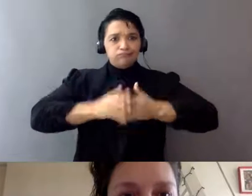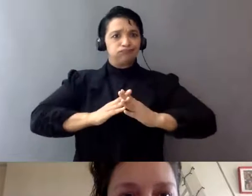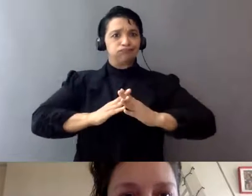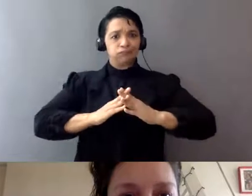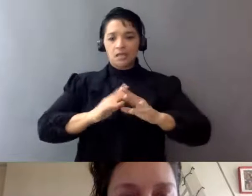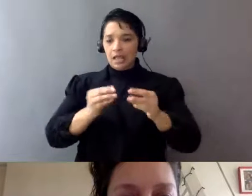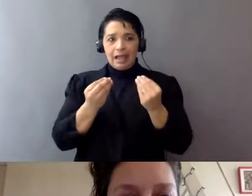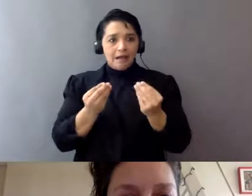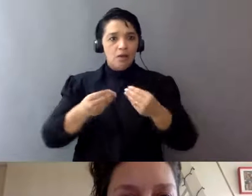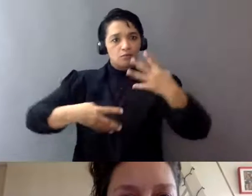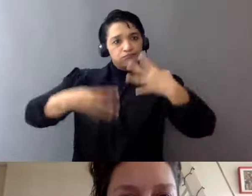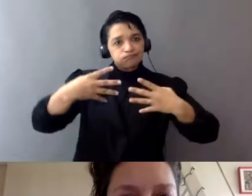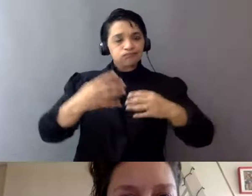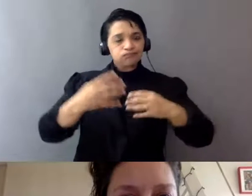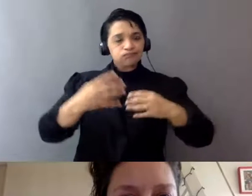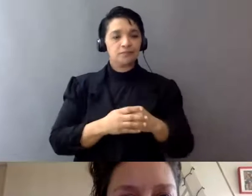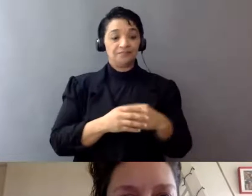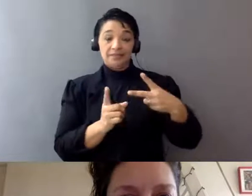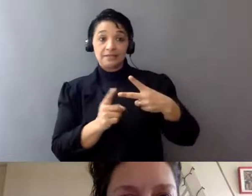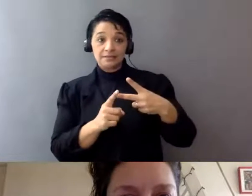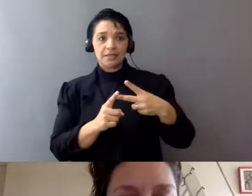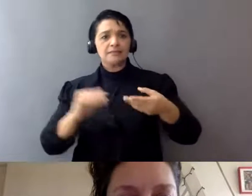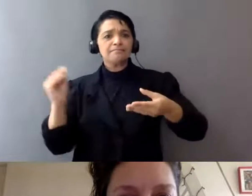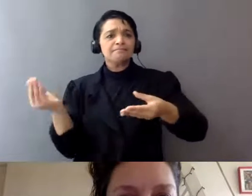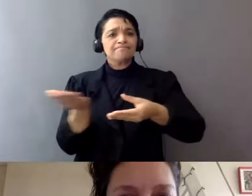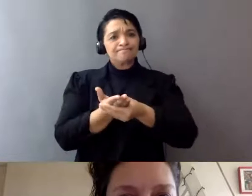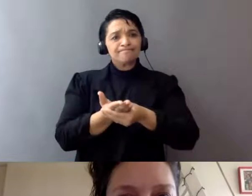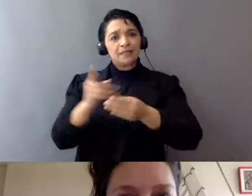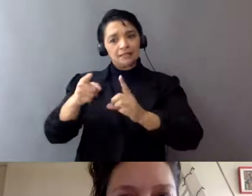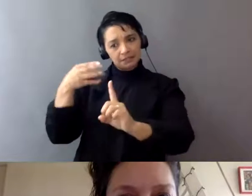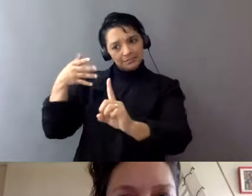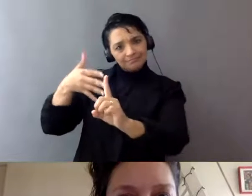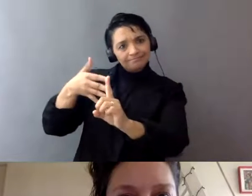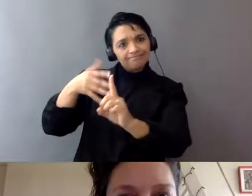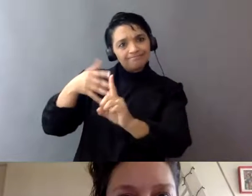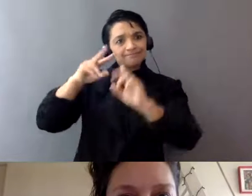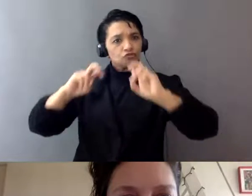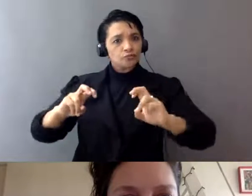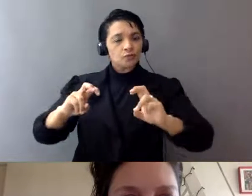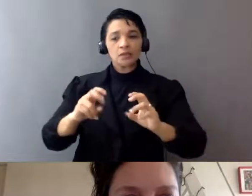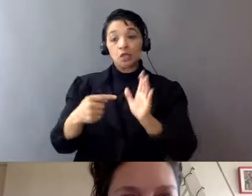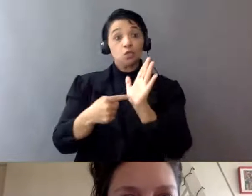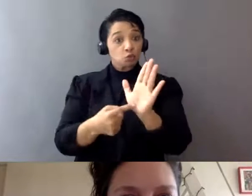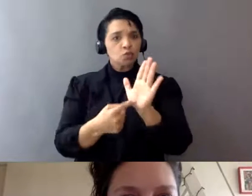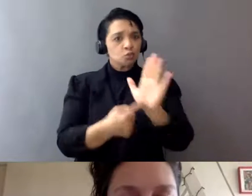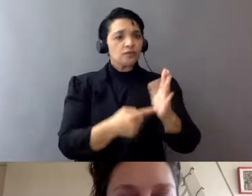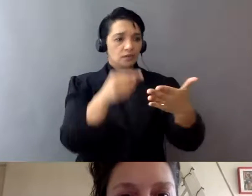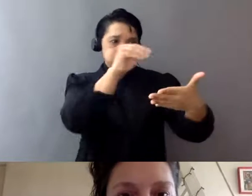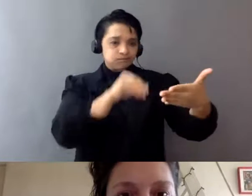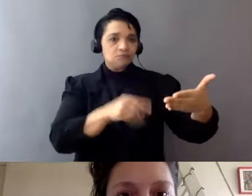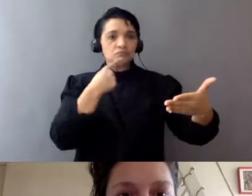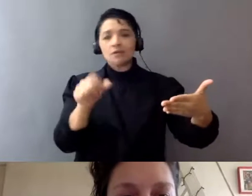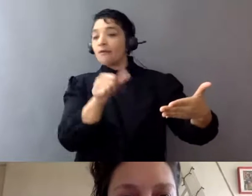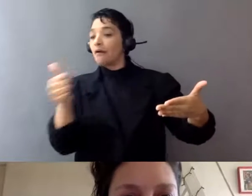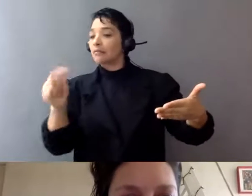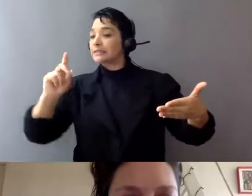Case studies can give you examples of what other organizations did in different schematics